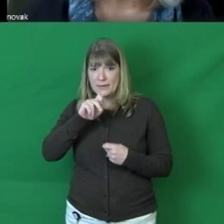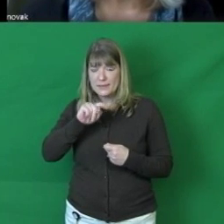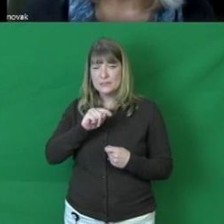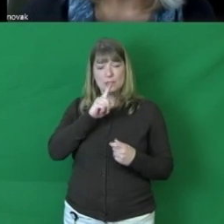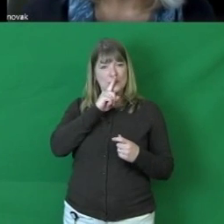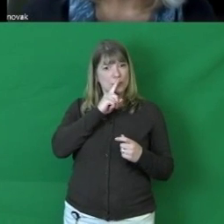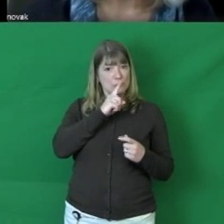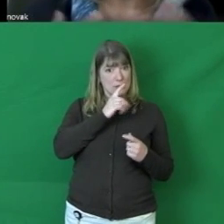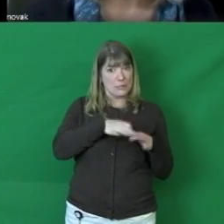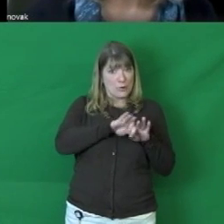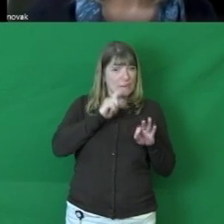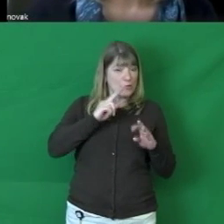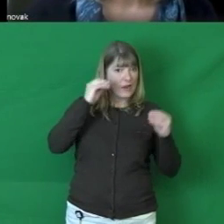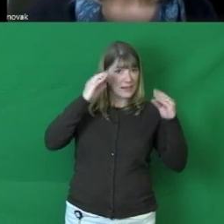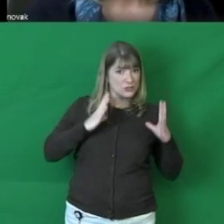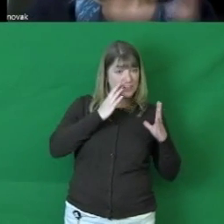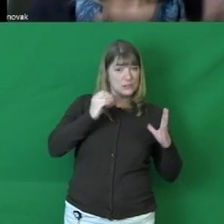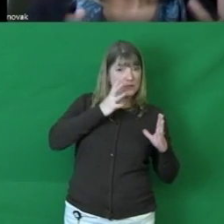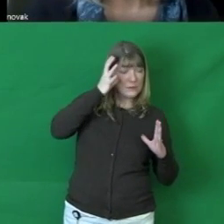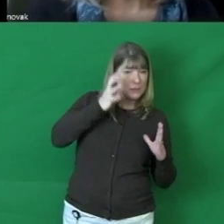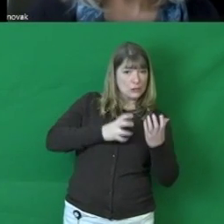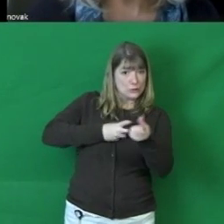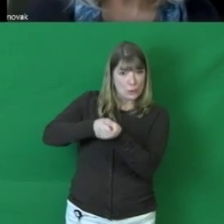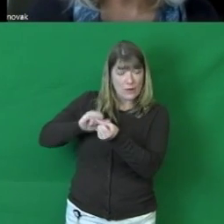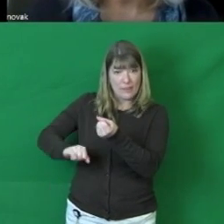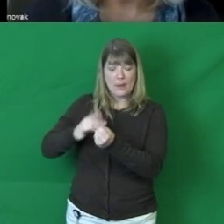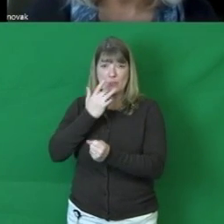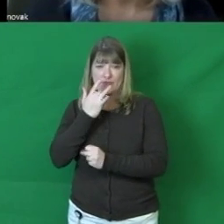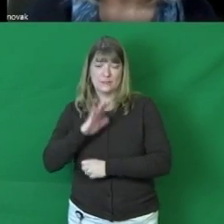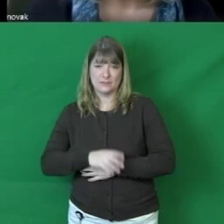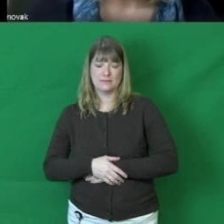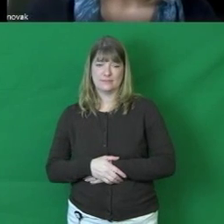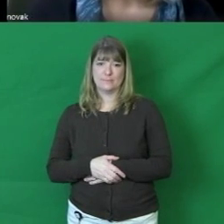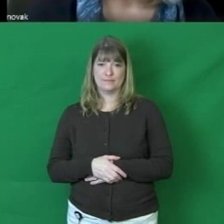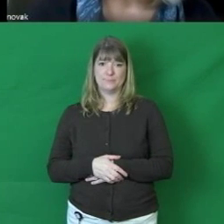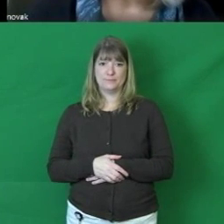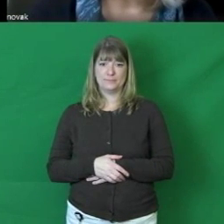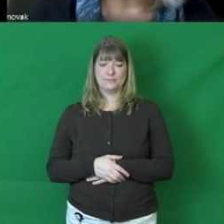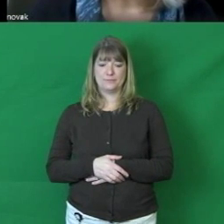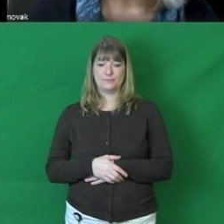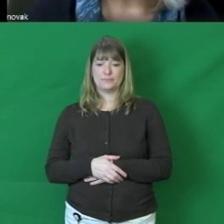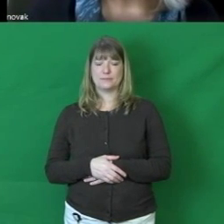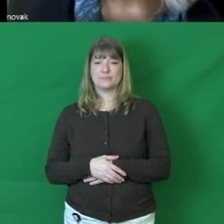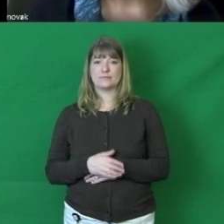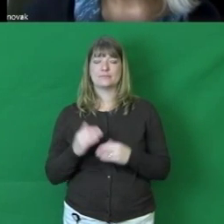for educators and parents to support that preference.